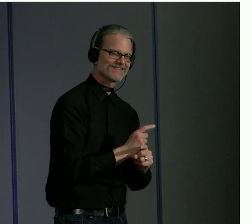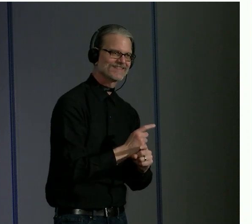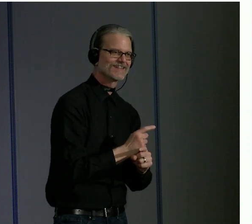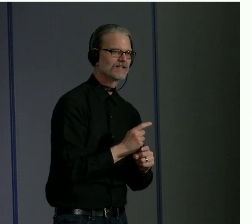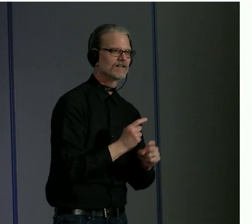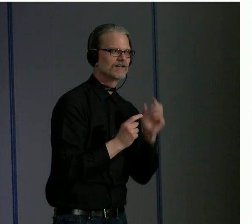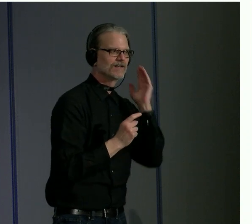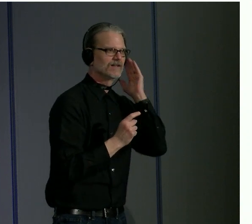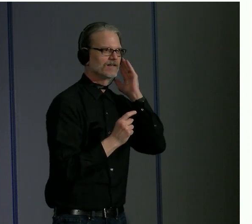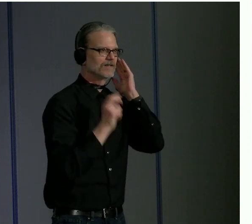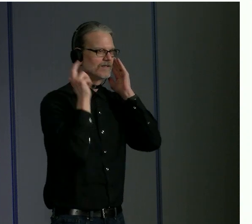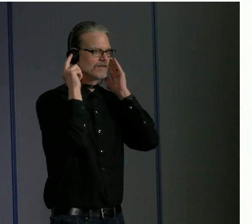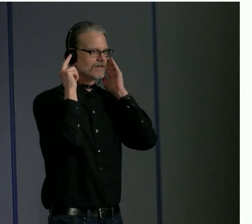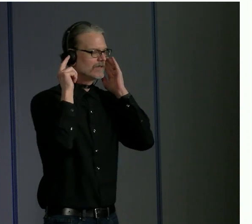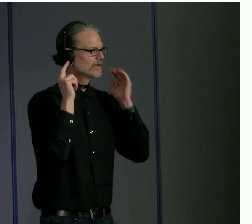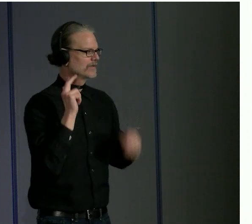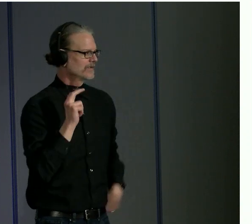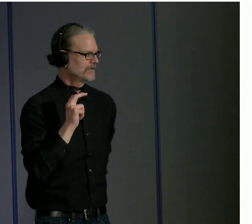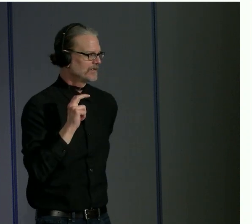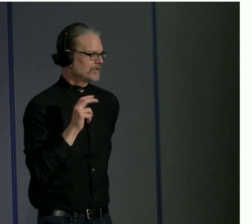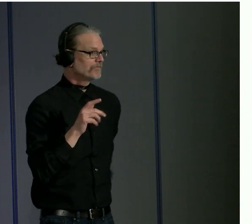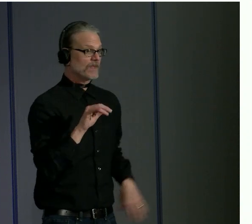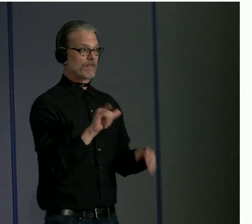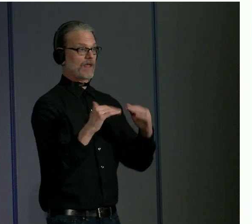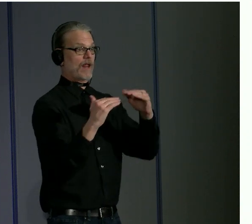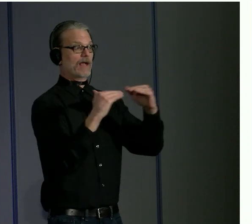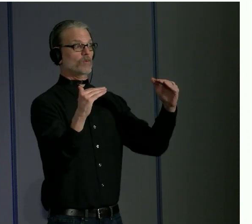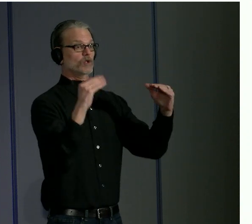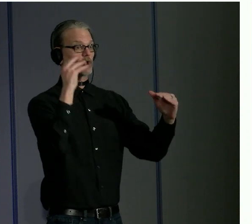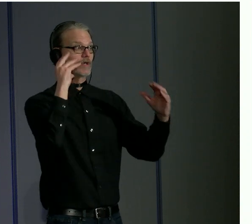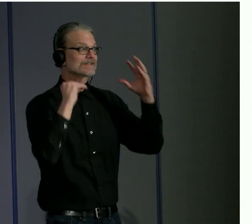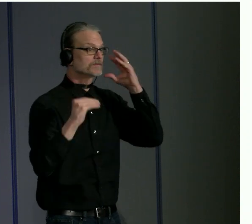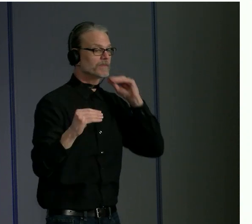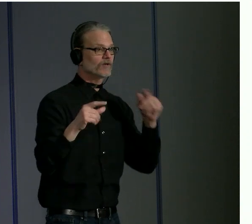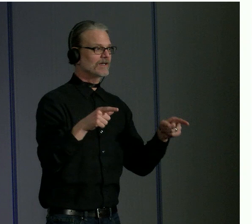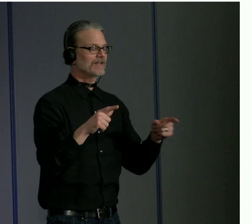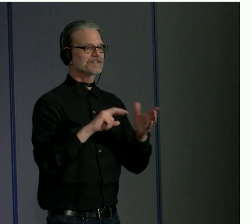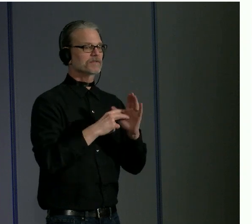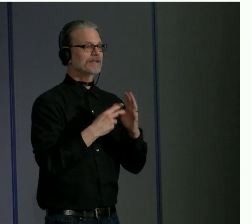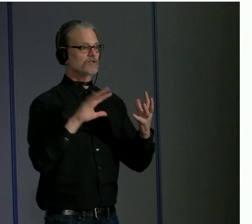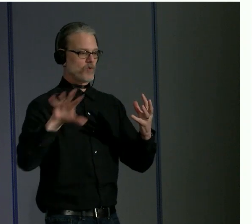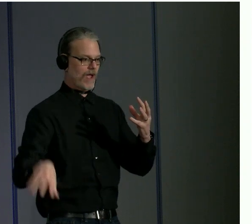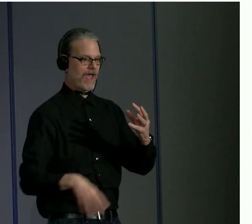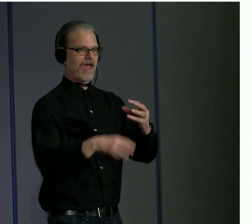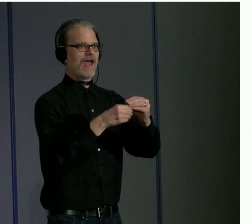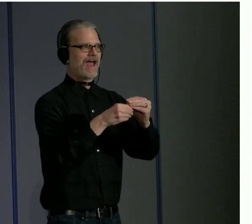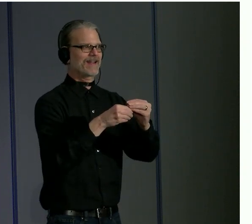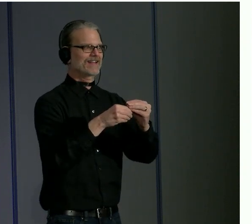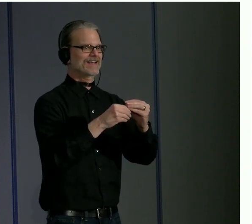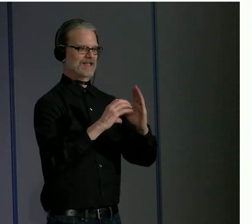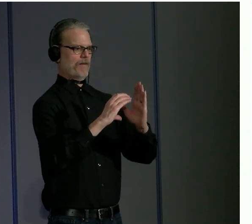equitable experience can sometimes mean adding body copy to our presentation. Now, many of us get